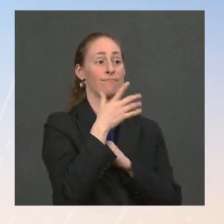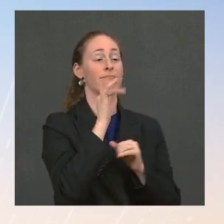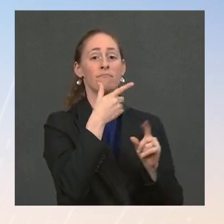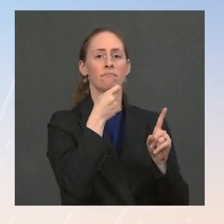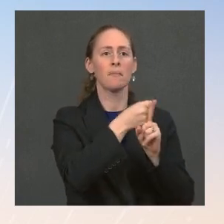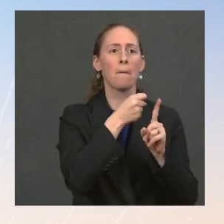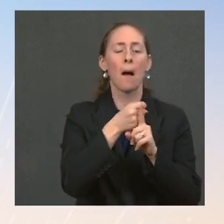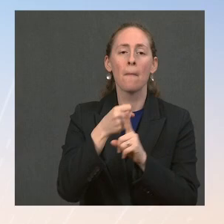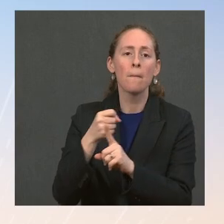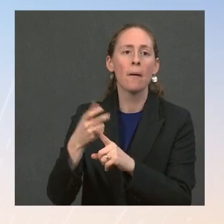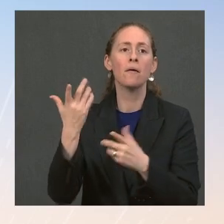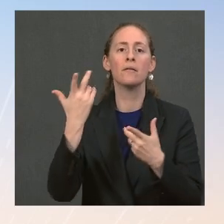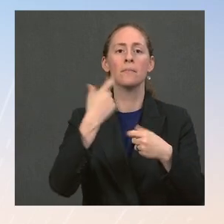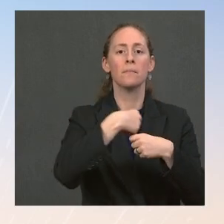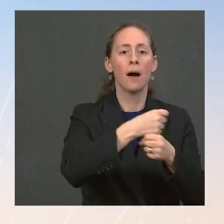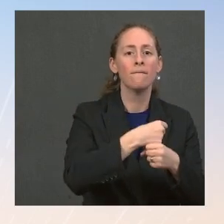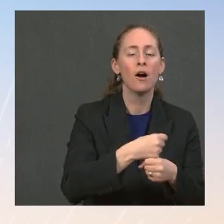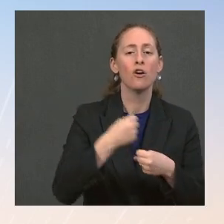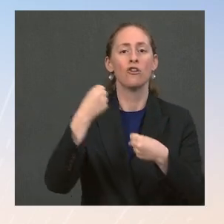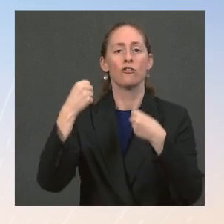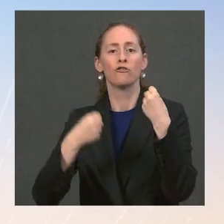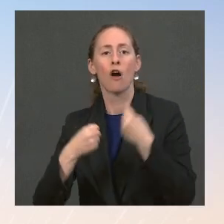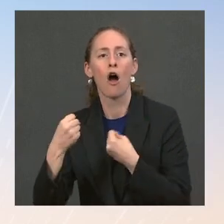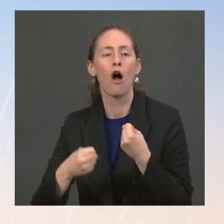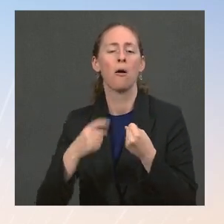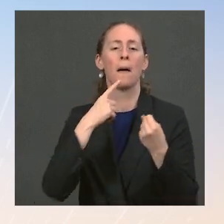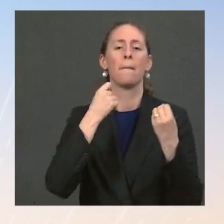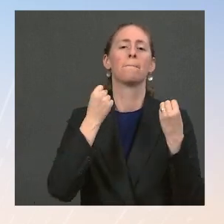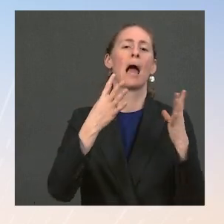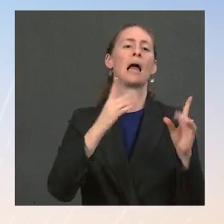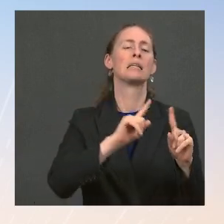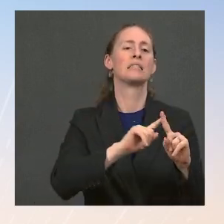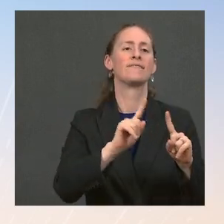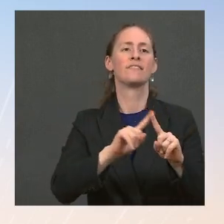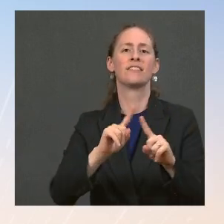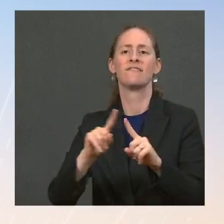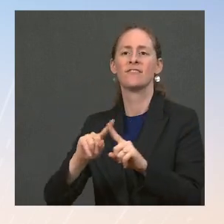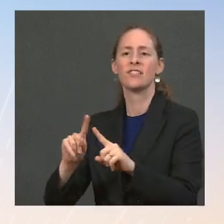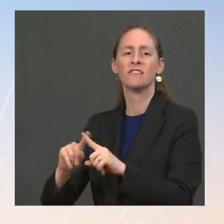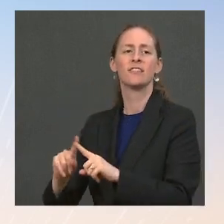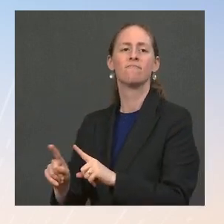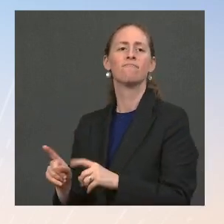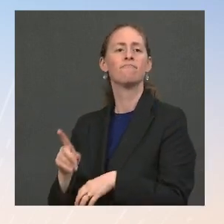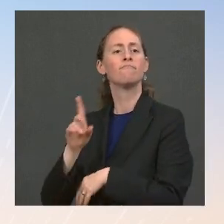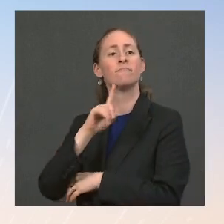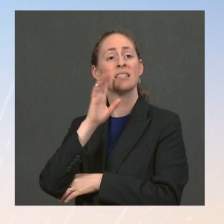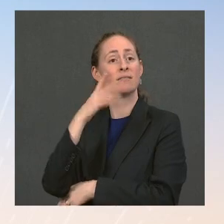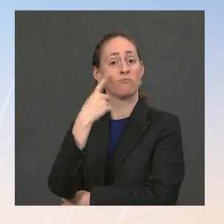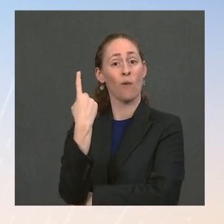and around the world. So, I would say there's not a one-sentence answer on this because -- I know you weren't asking for one --